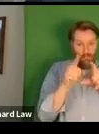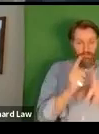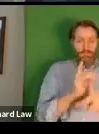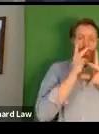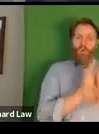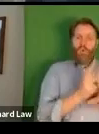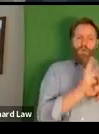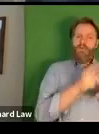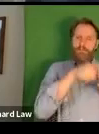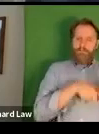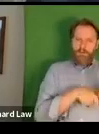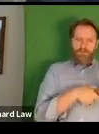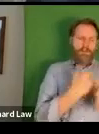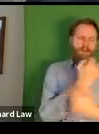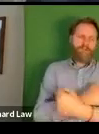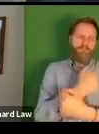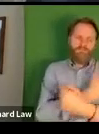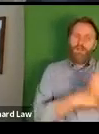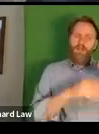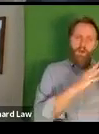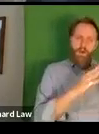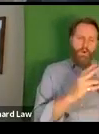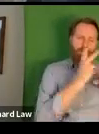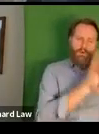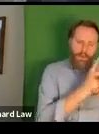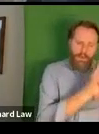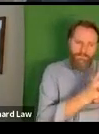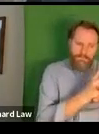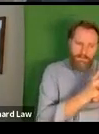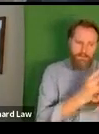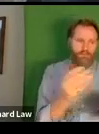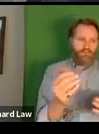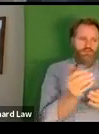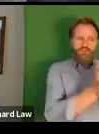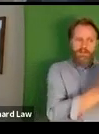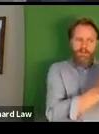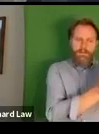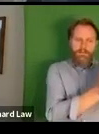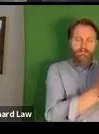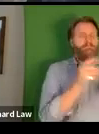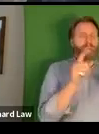question and I know that there've been other courts and tribunals who have asked this